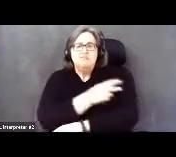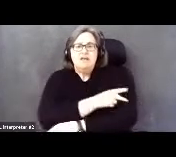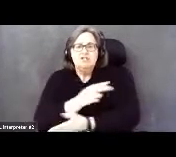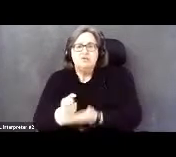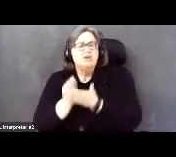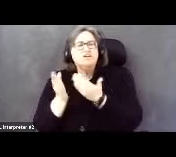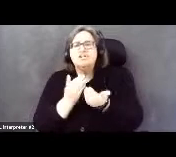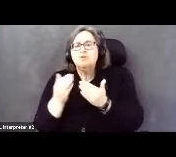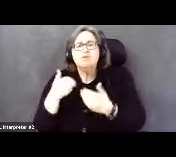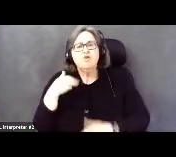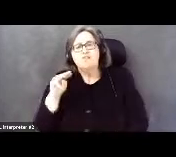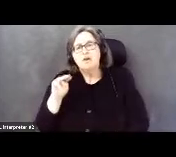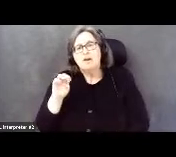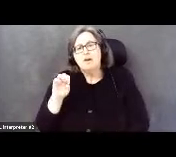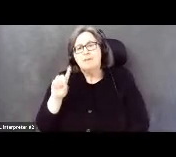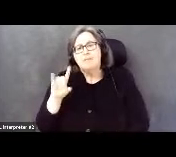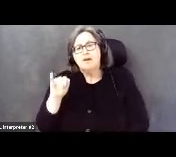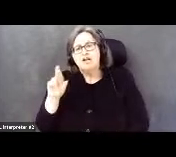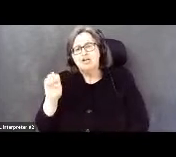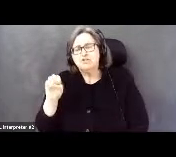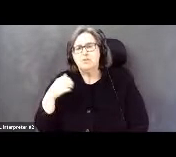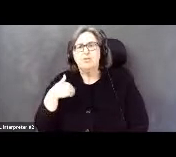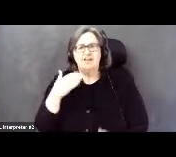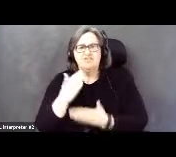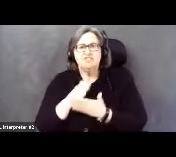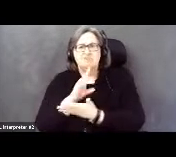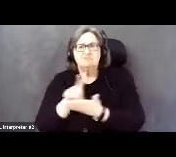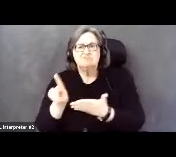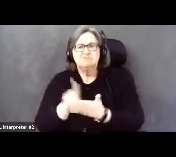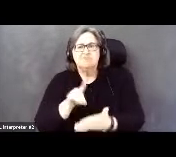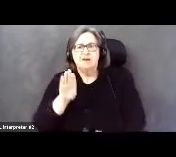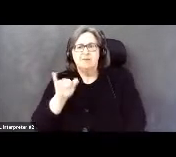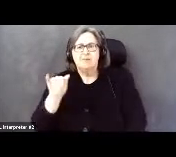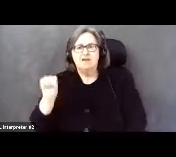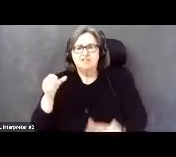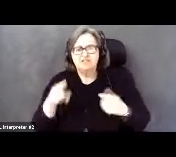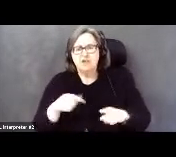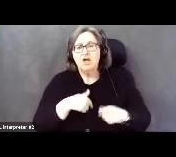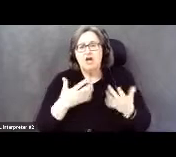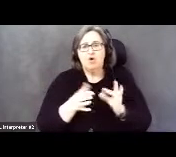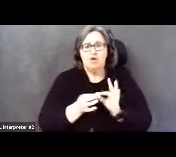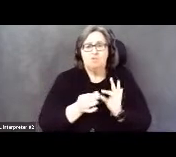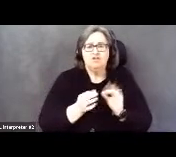have Medicare. So there are biases at work here. And I already mentioned that functional